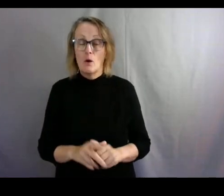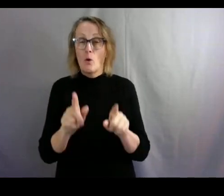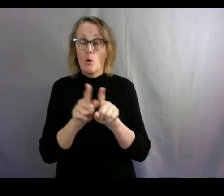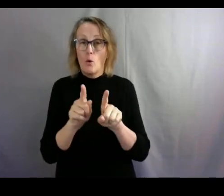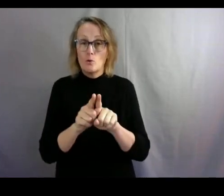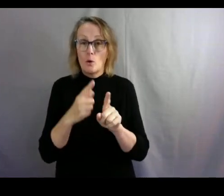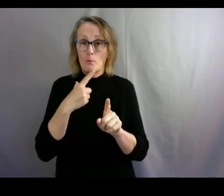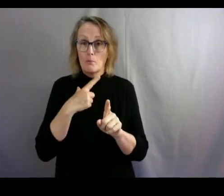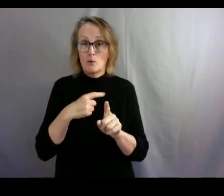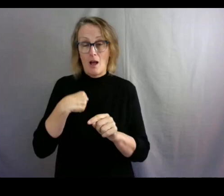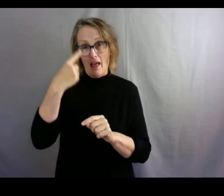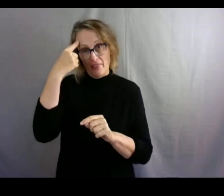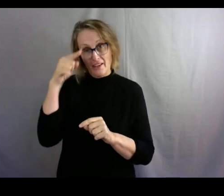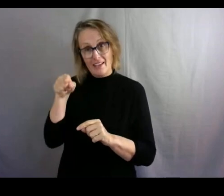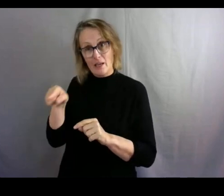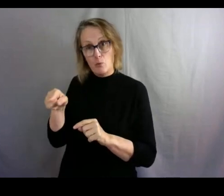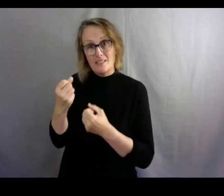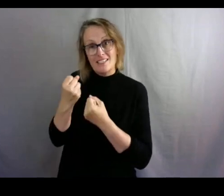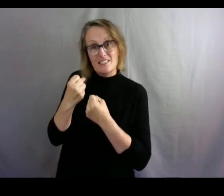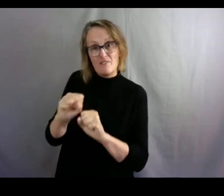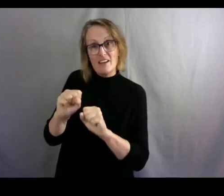he was defending his own liberty as an artist,